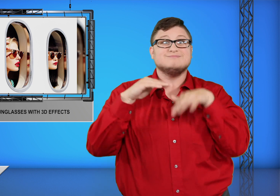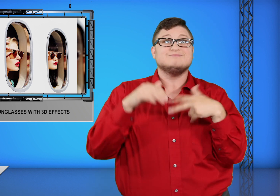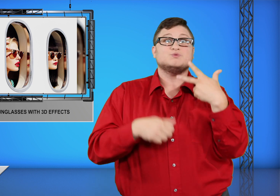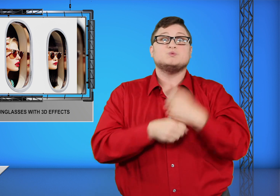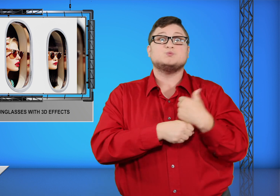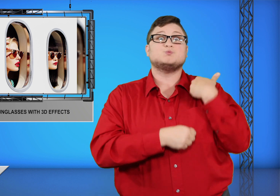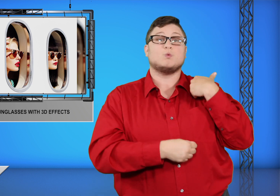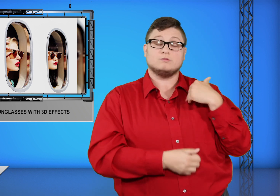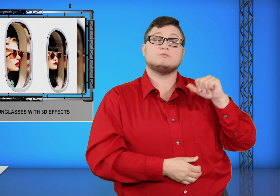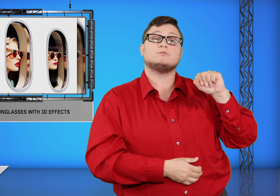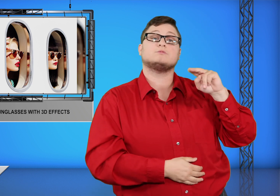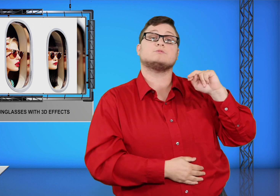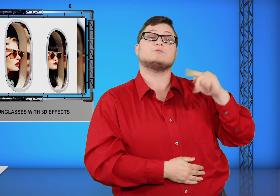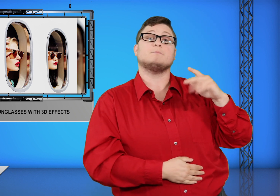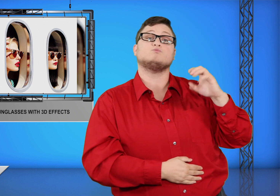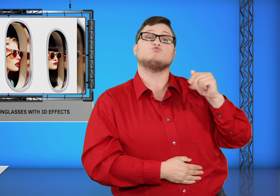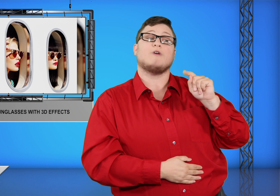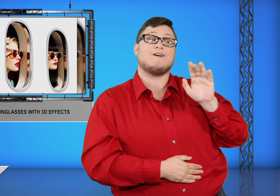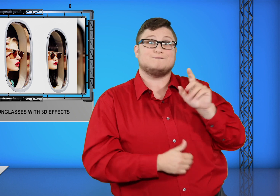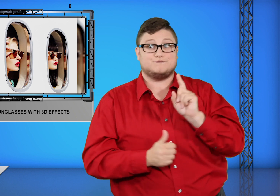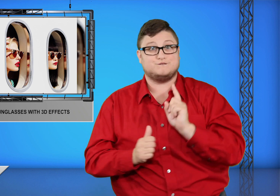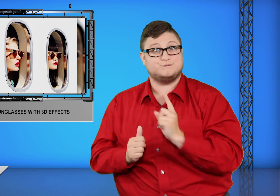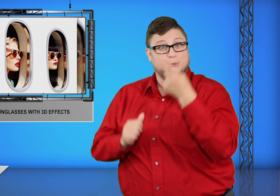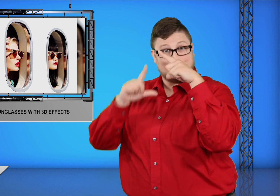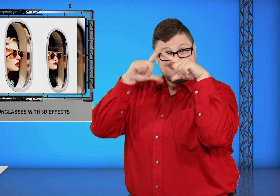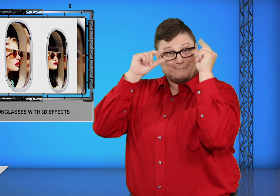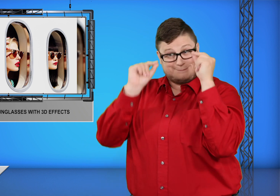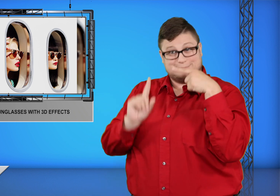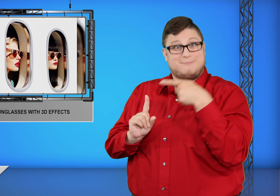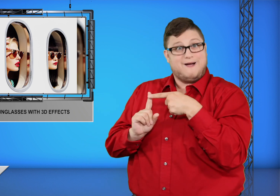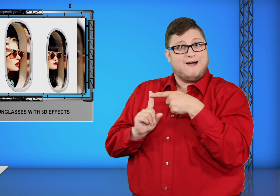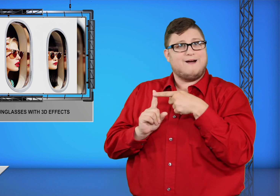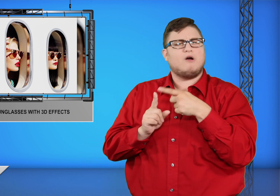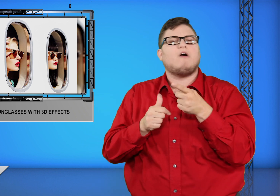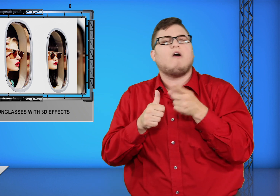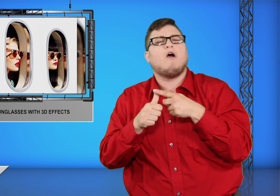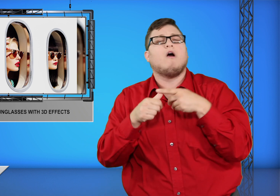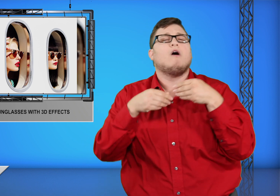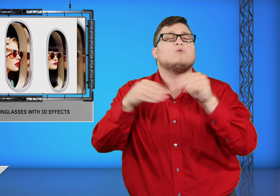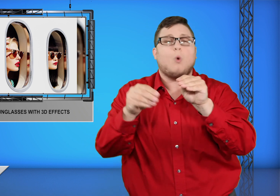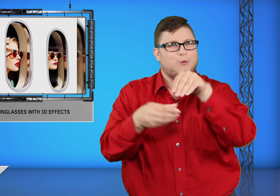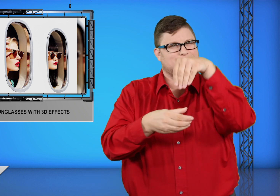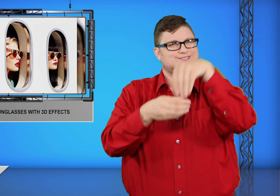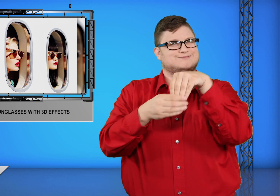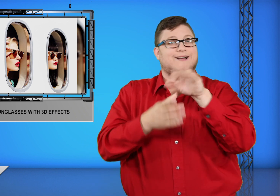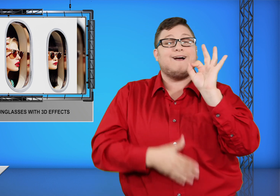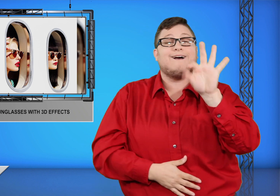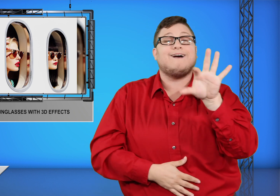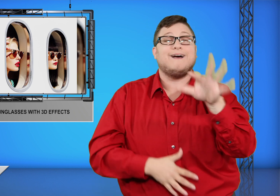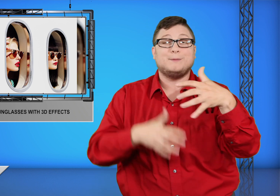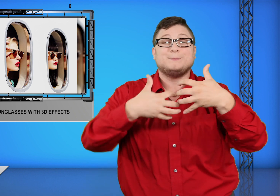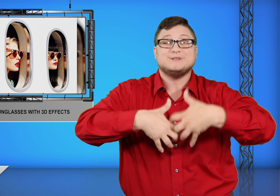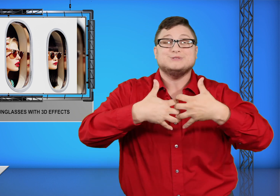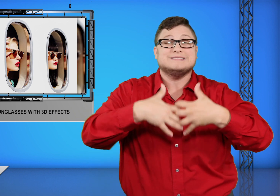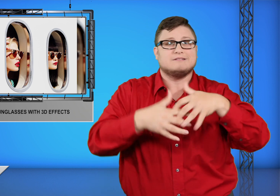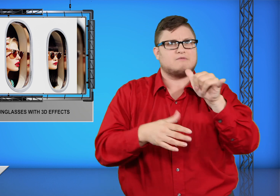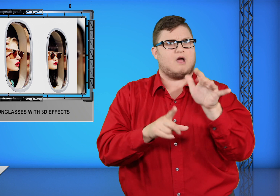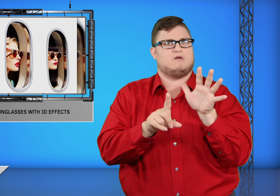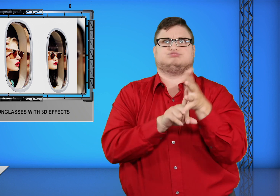Less than three years ago, Snapchat's first pair initially sold in vending machines and